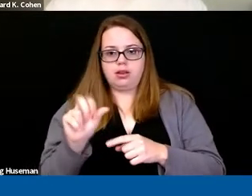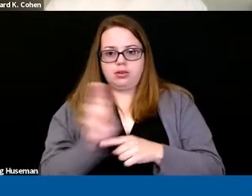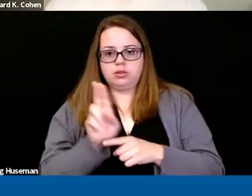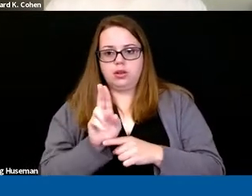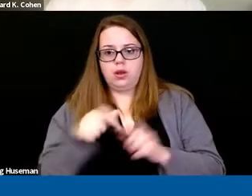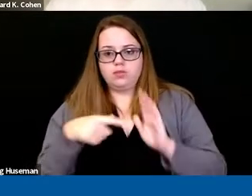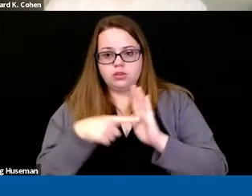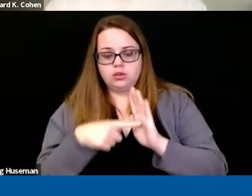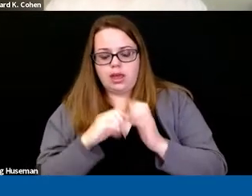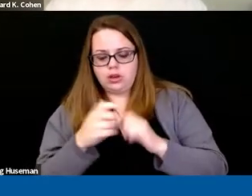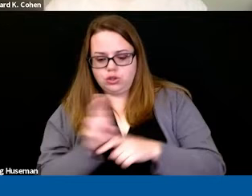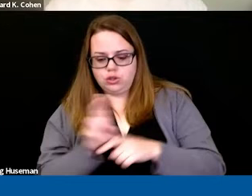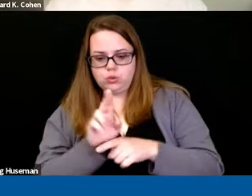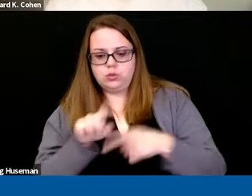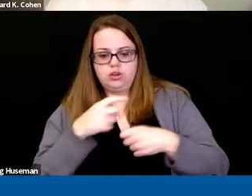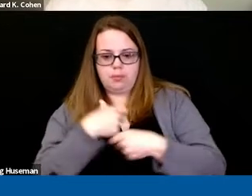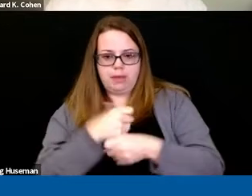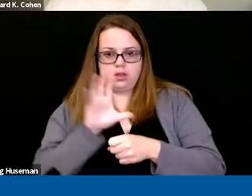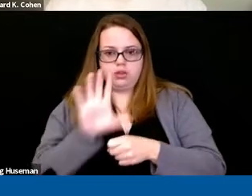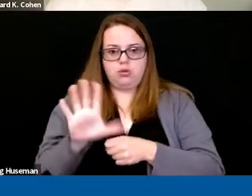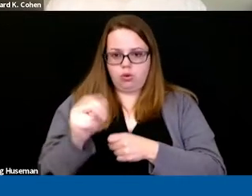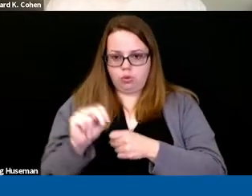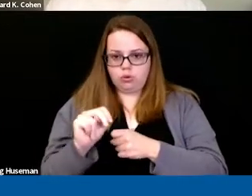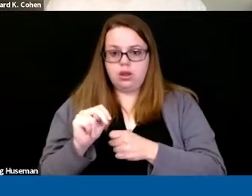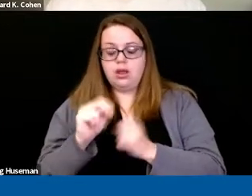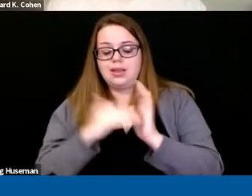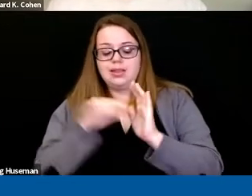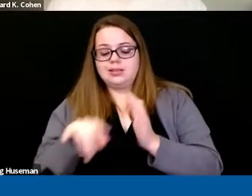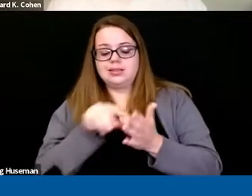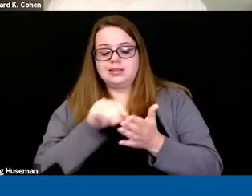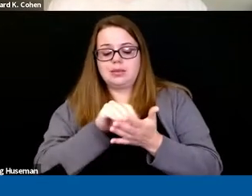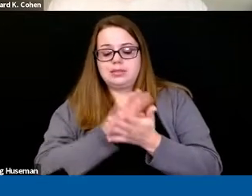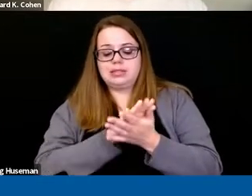when creating your custom components. Again, this documentation is replete with everything